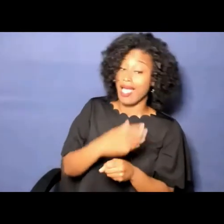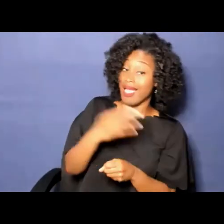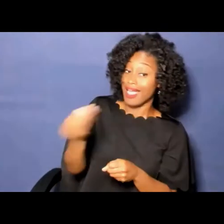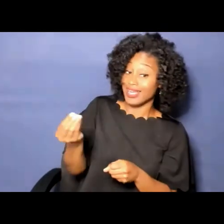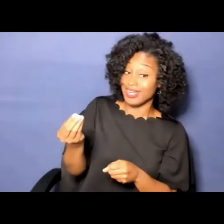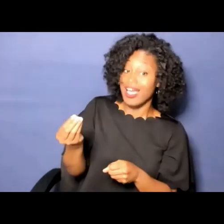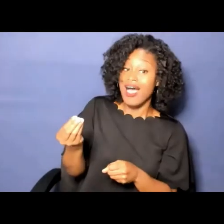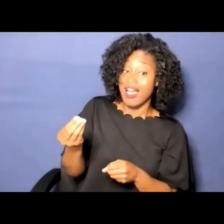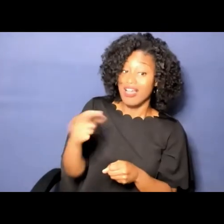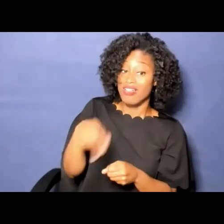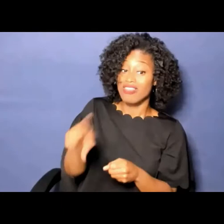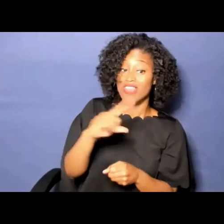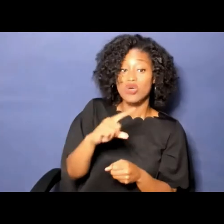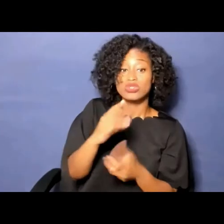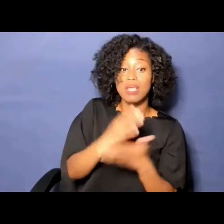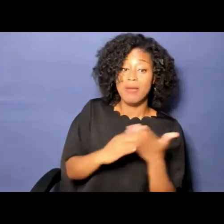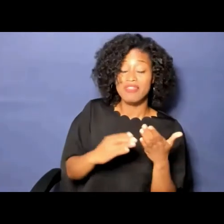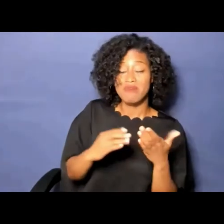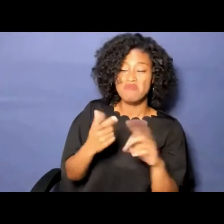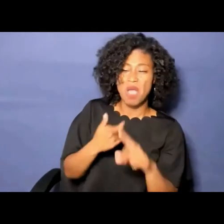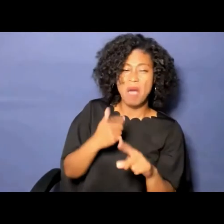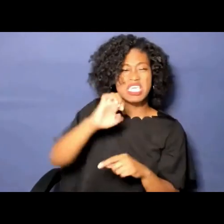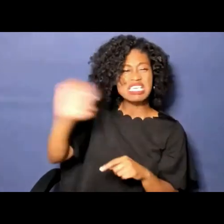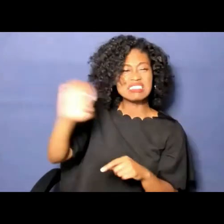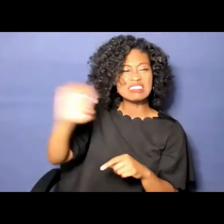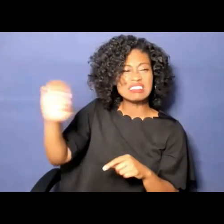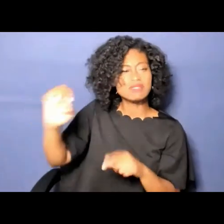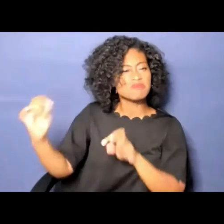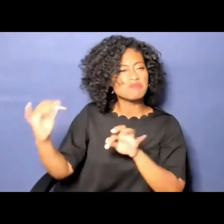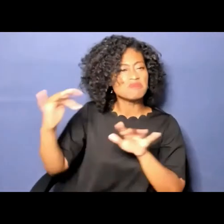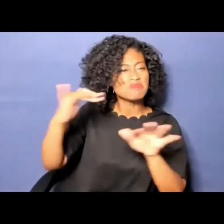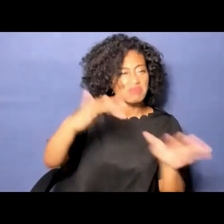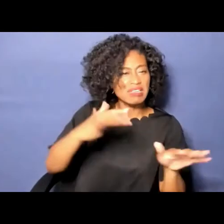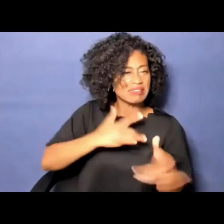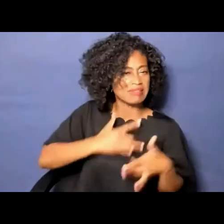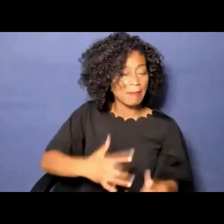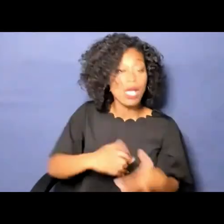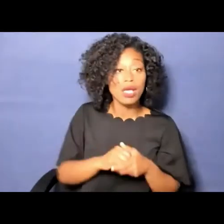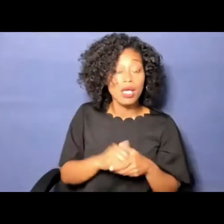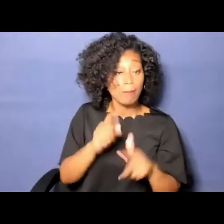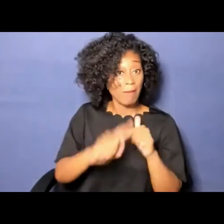mostly from East Coast towns and cities. It was a time when elite colleges were opening their doors